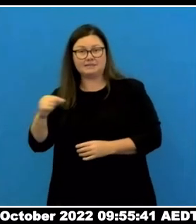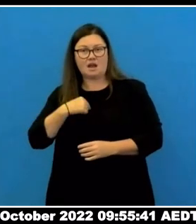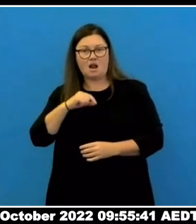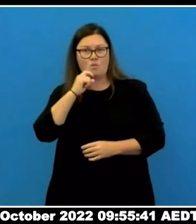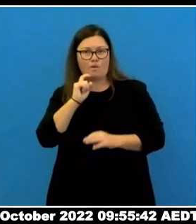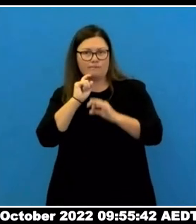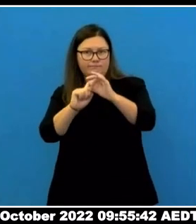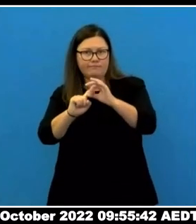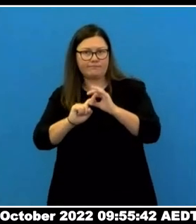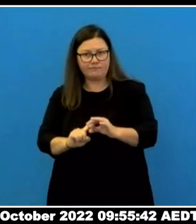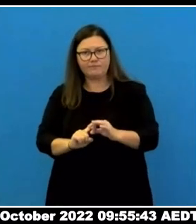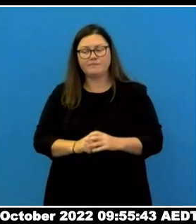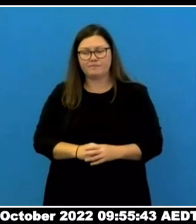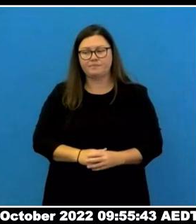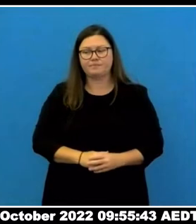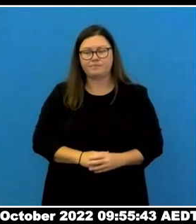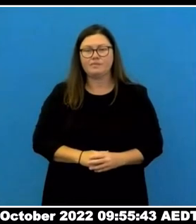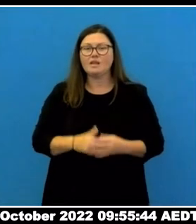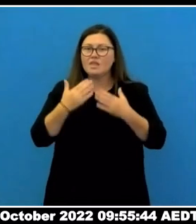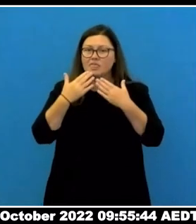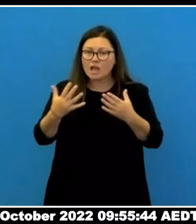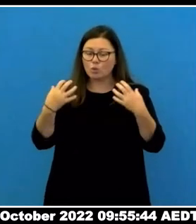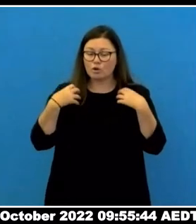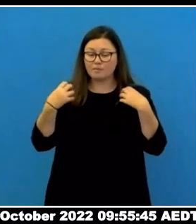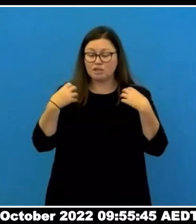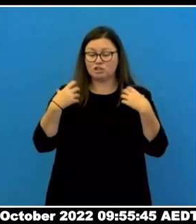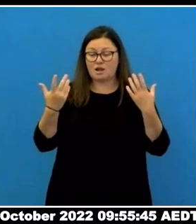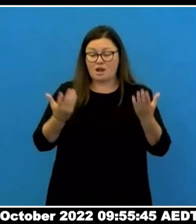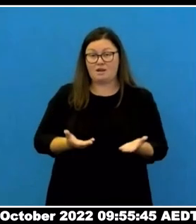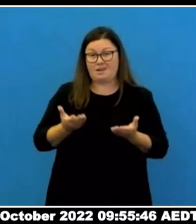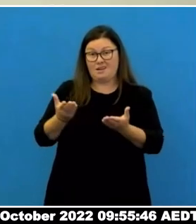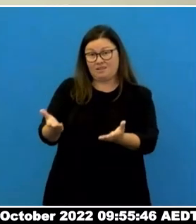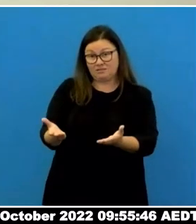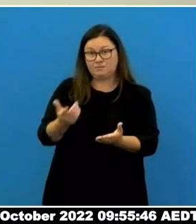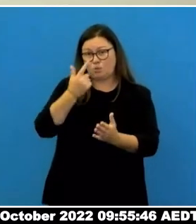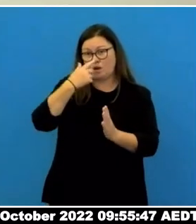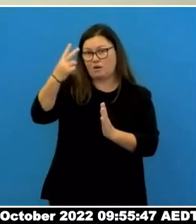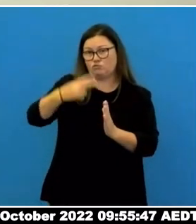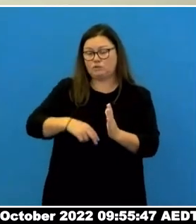Yes. So thank you, Commissioner, over to you. And I invite you to read your statement. The pleasure is mine.